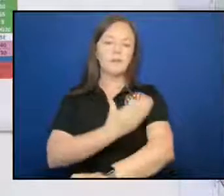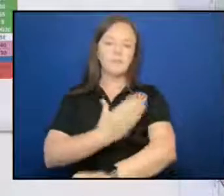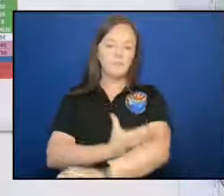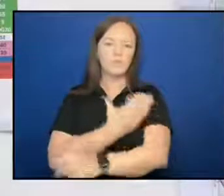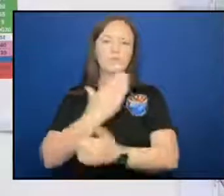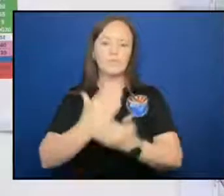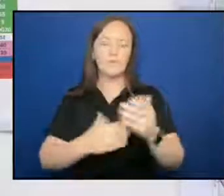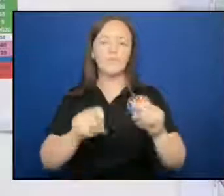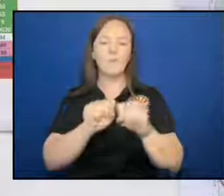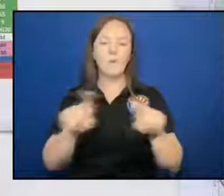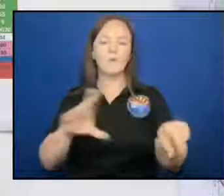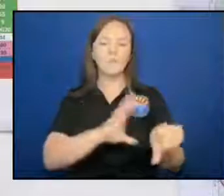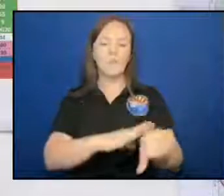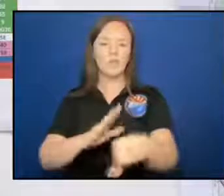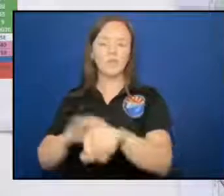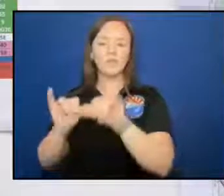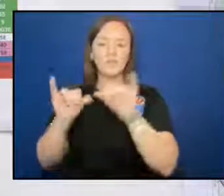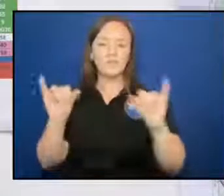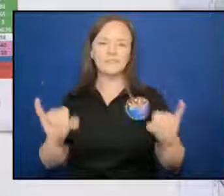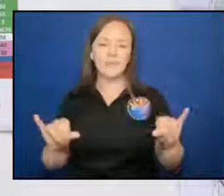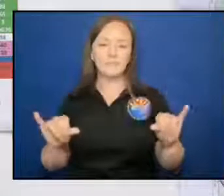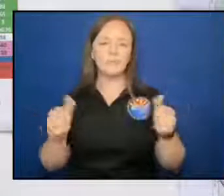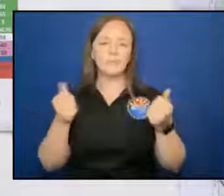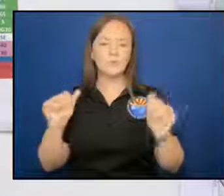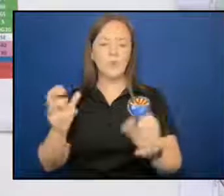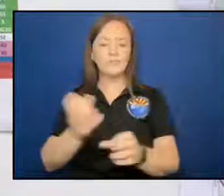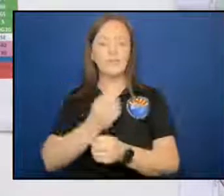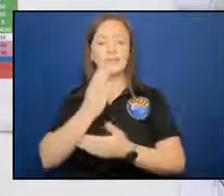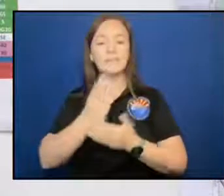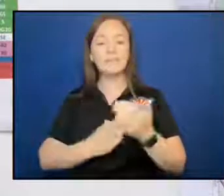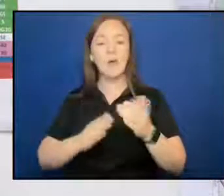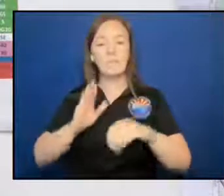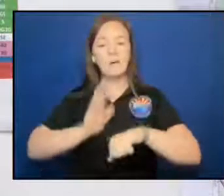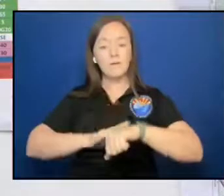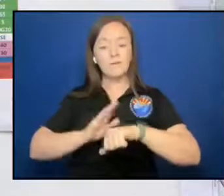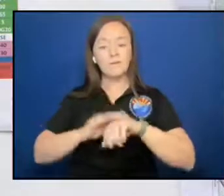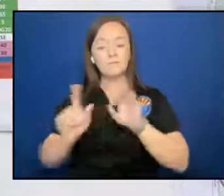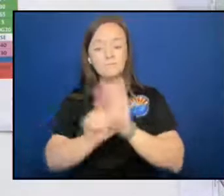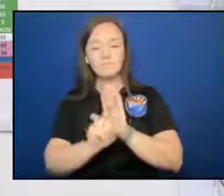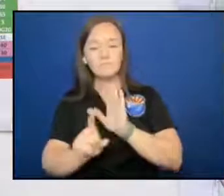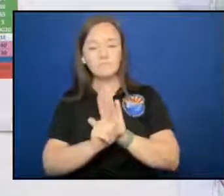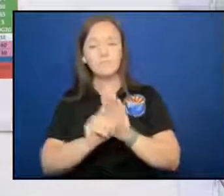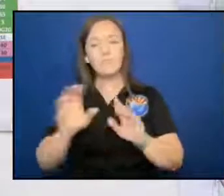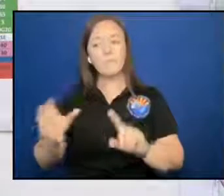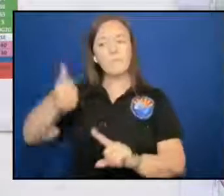PREPARE FOR TOMORROW AND WEDNESDAY. THIS HAS BEEN SOMETHING THAT HAS BEEN ON THE RADAR FOR